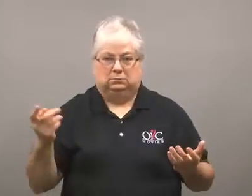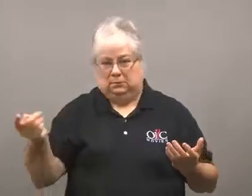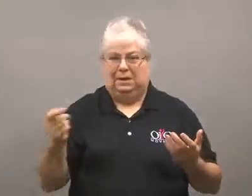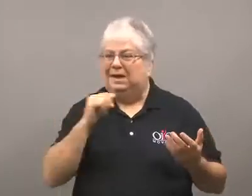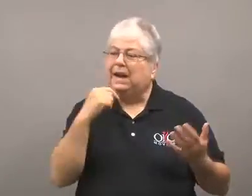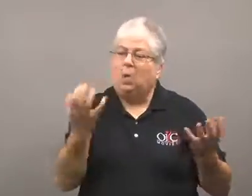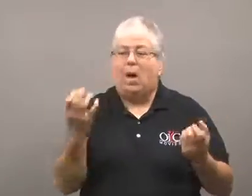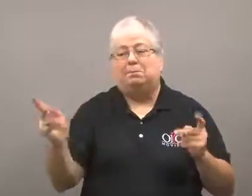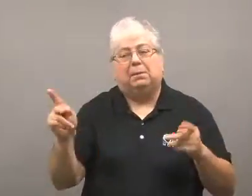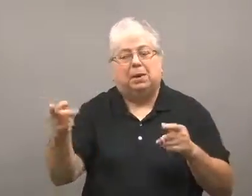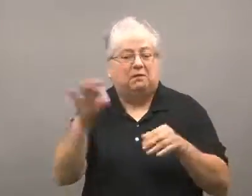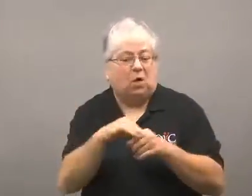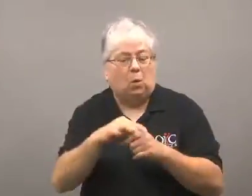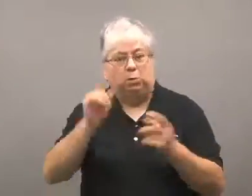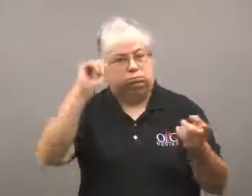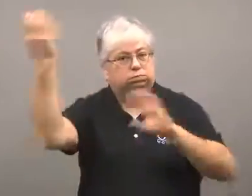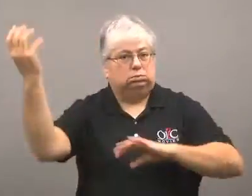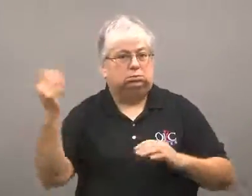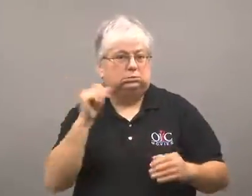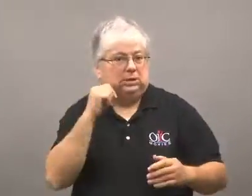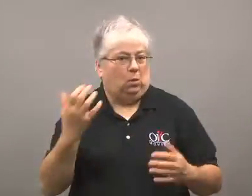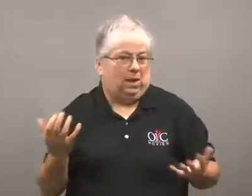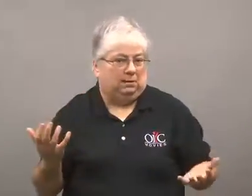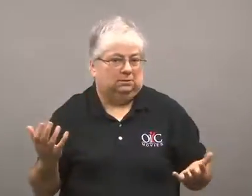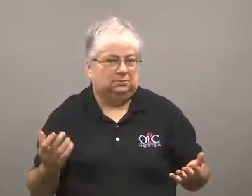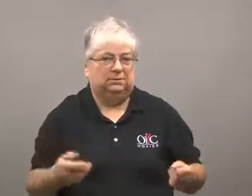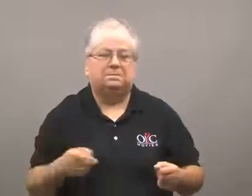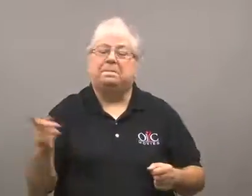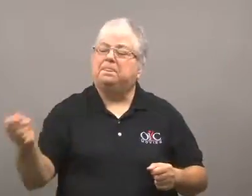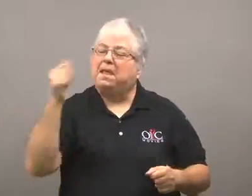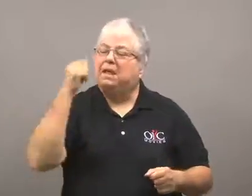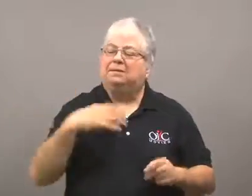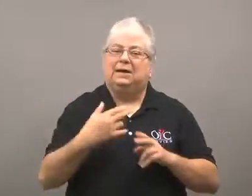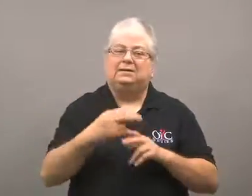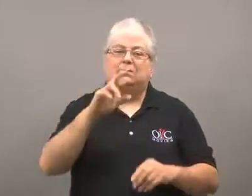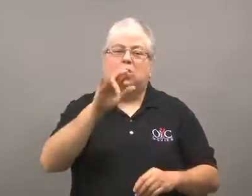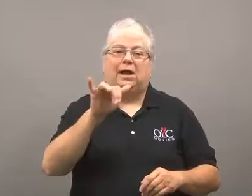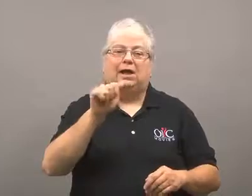It said it didn't want the people to be confused.